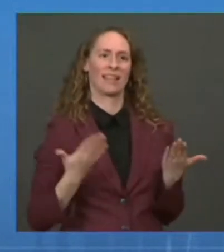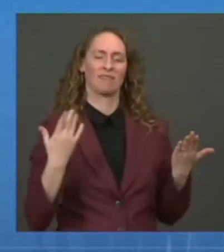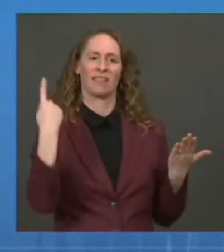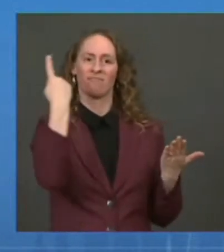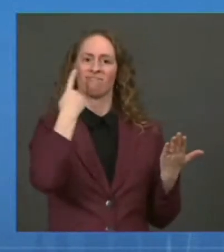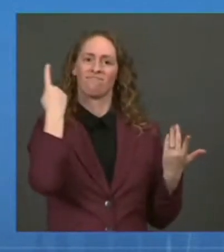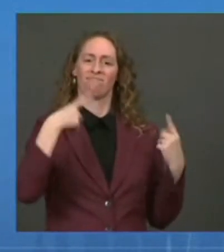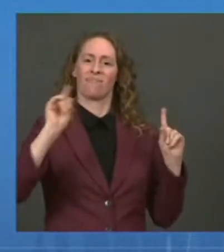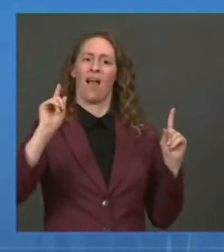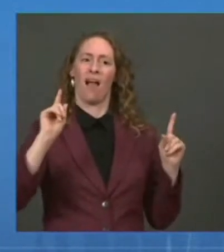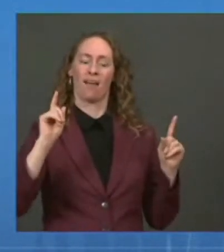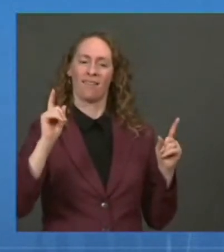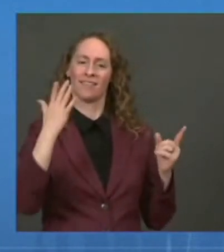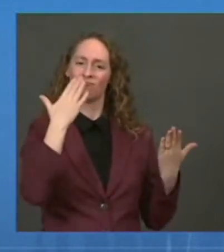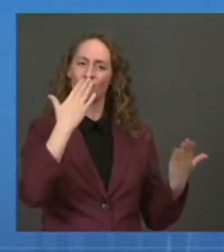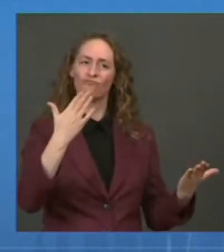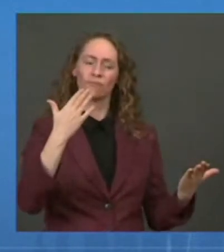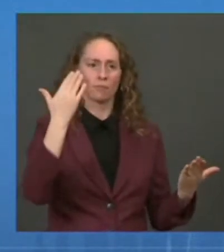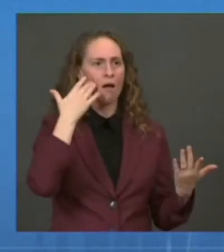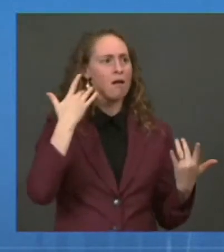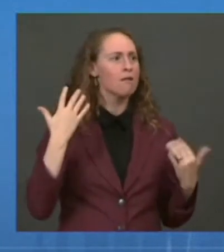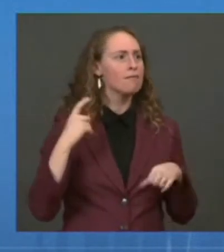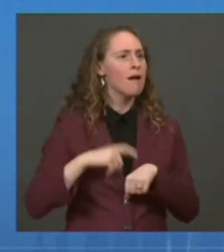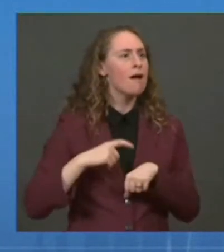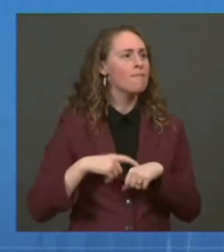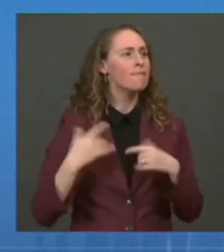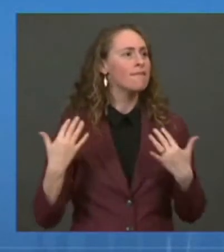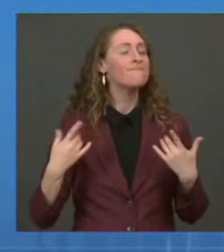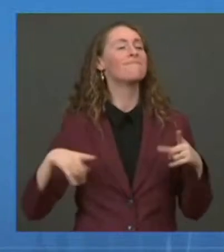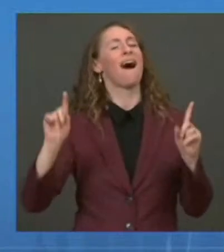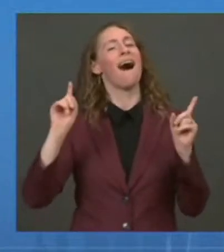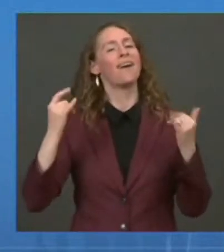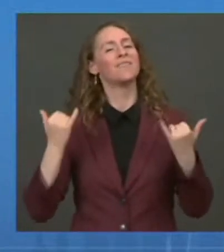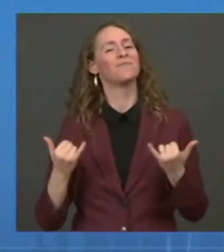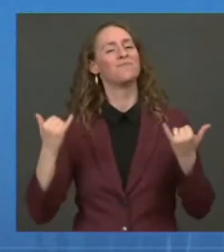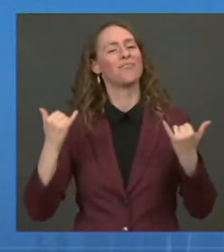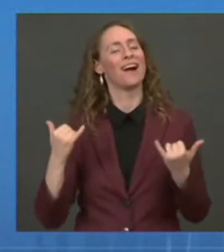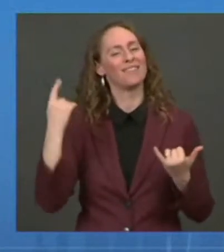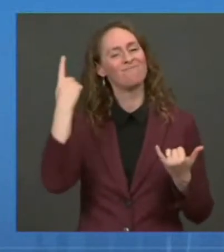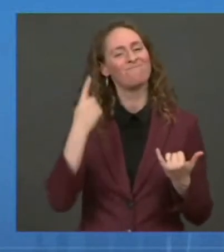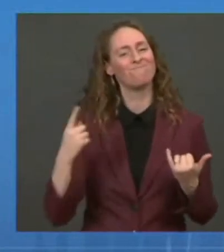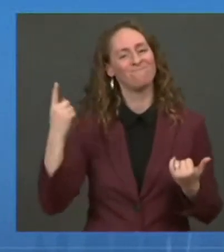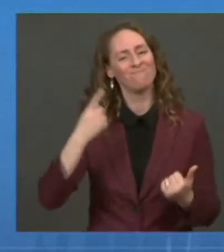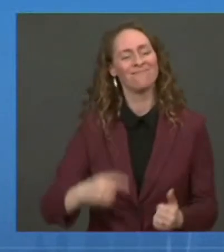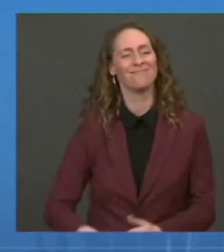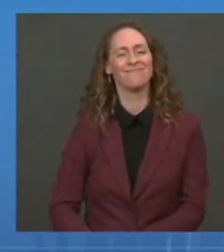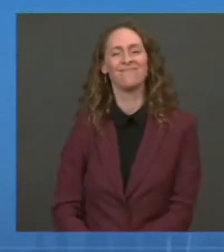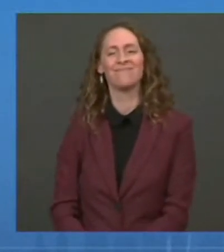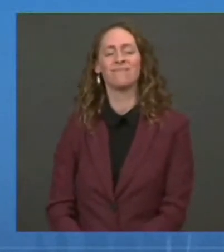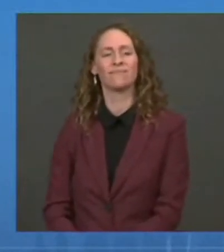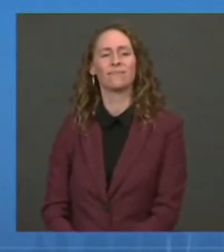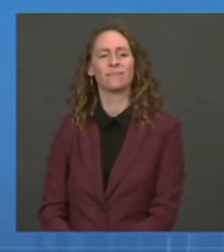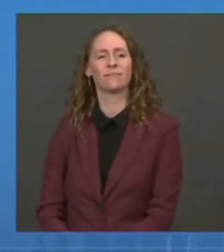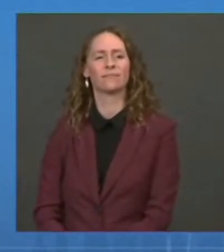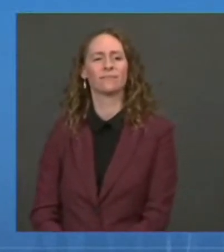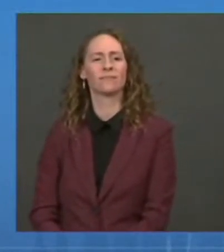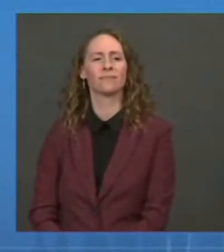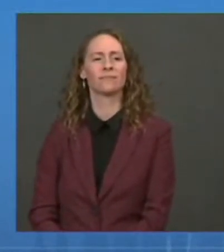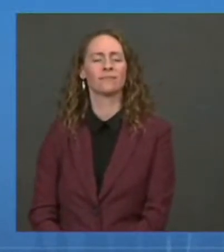THERE ARE FEW THINGS THAT FEEL BETTER THAN KNOWING YOUR CHILD IS SAFER AND NOW THE PARENTS OF